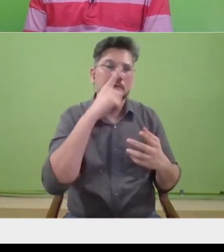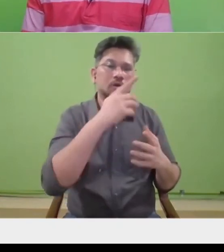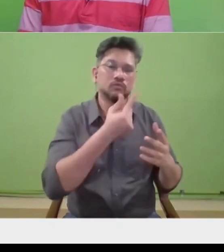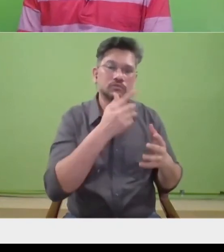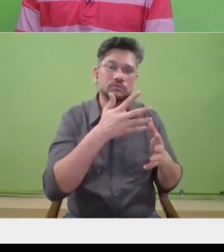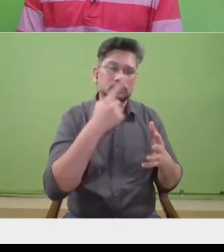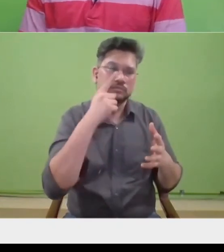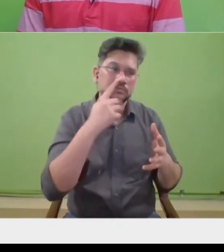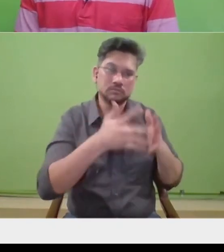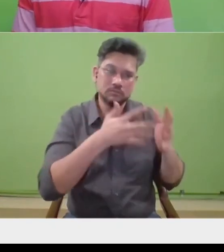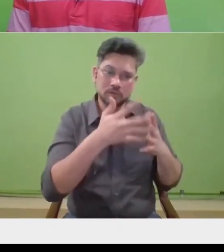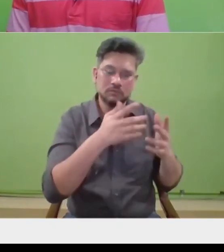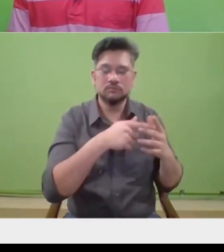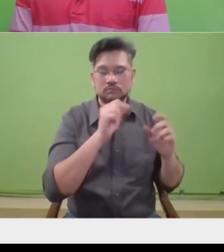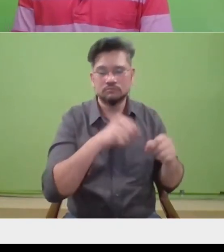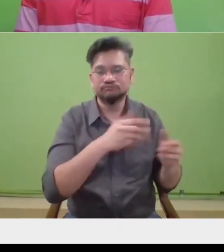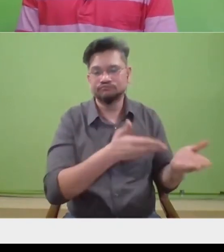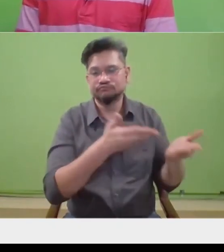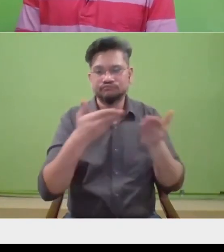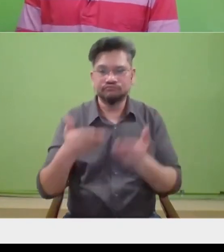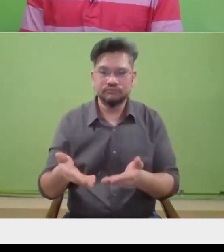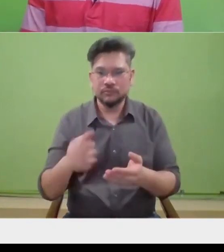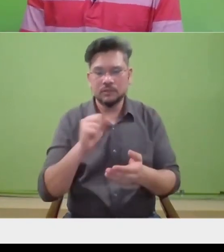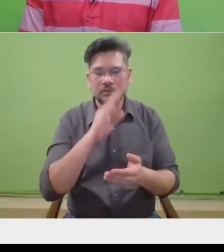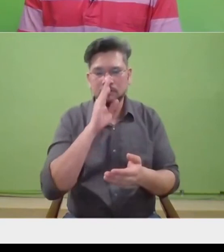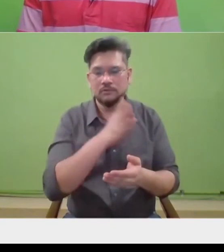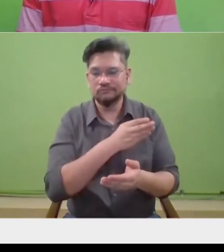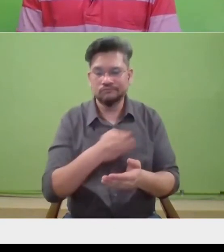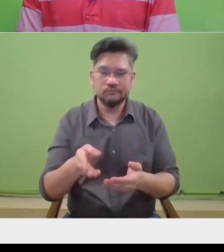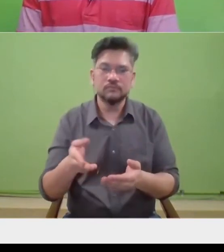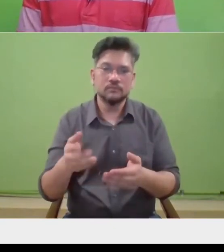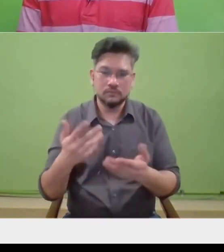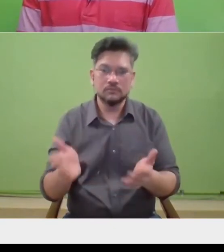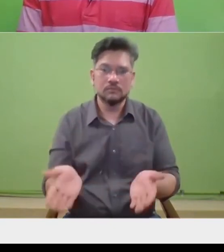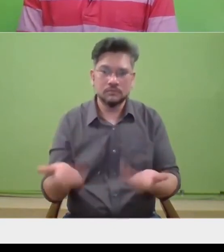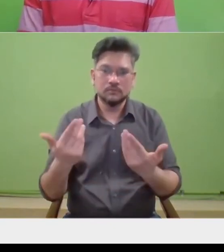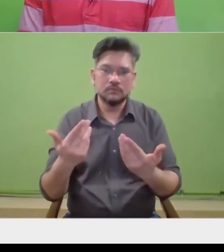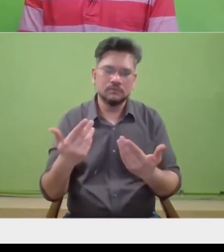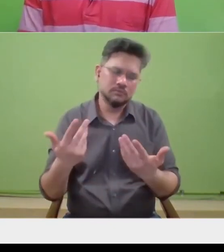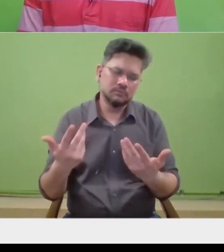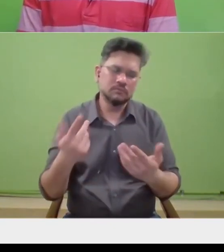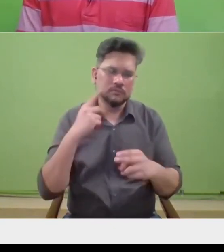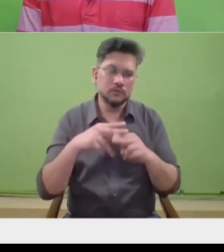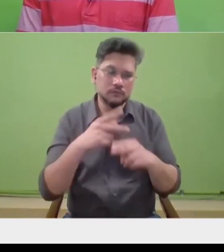should be allowed to have a direct entry into this if otherwise found suitable in the basic